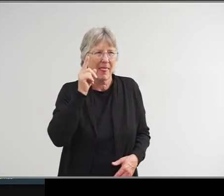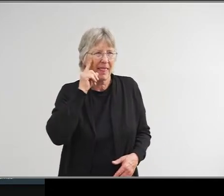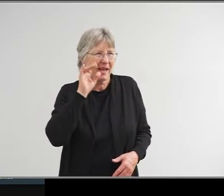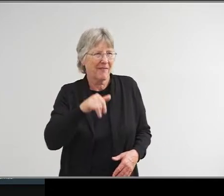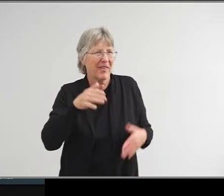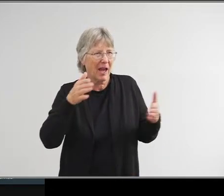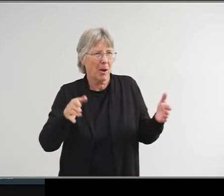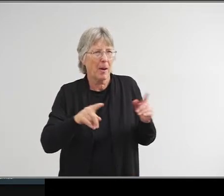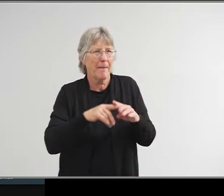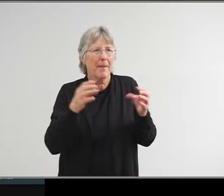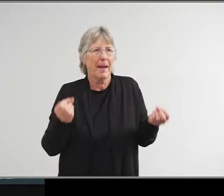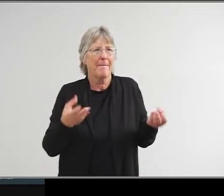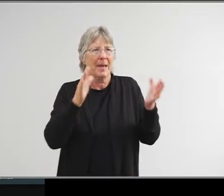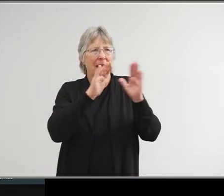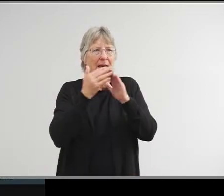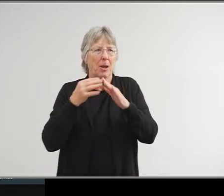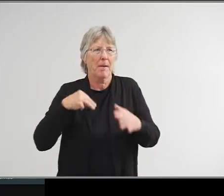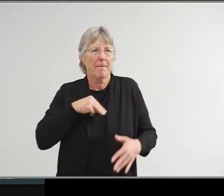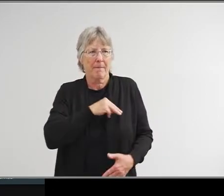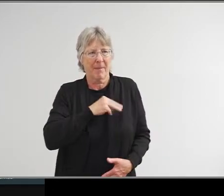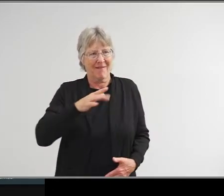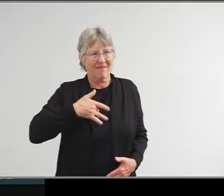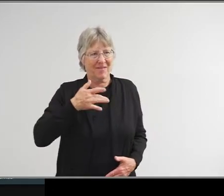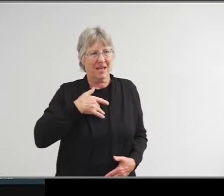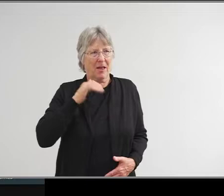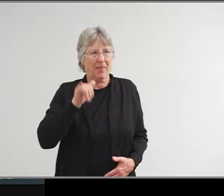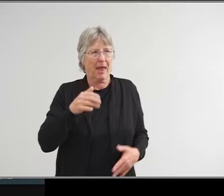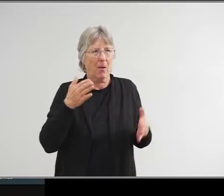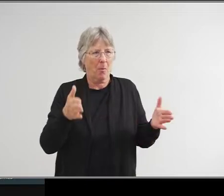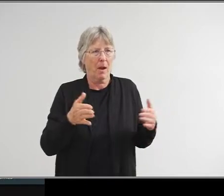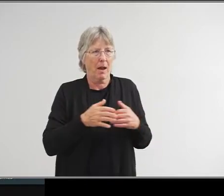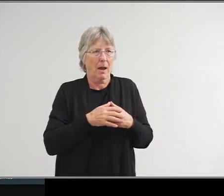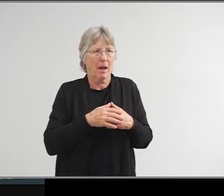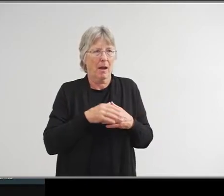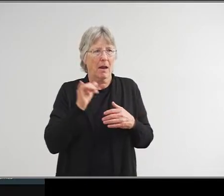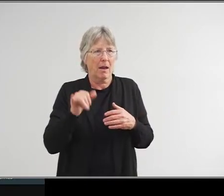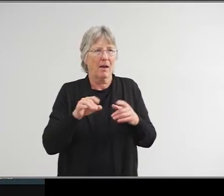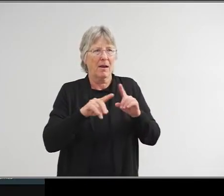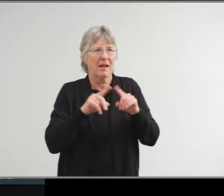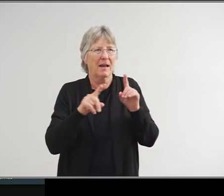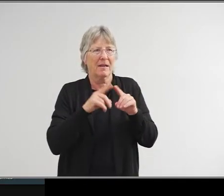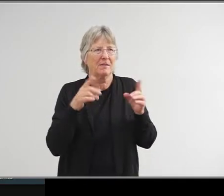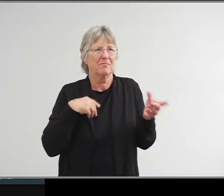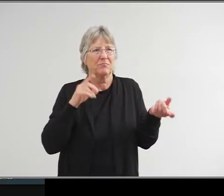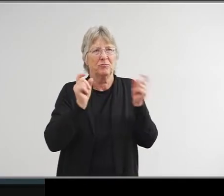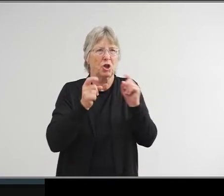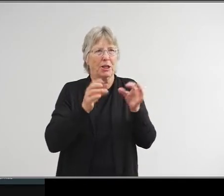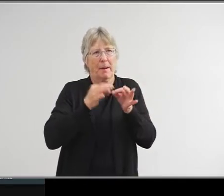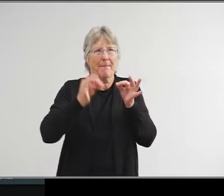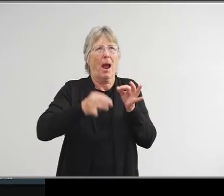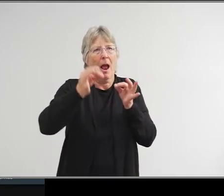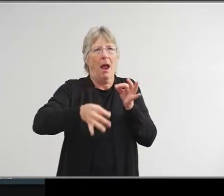but many of our community members may feel right that you know, that these are just moving targets that we're putting up.